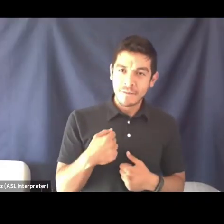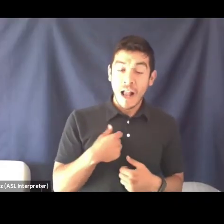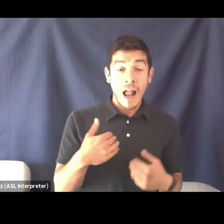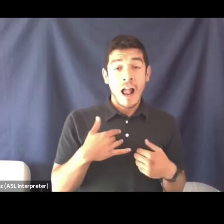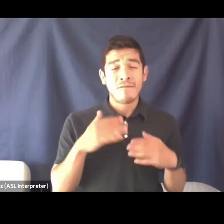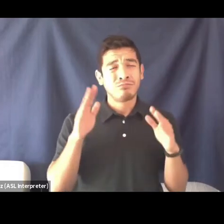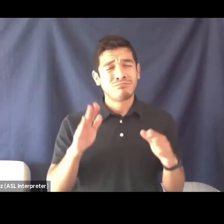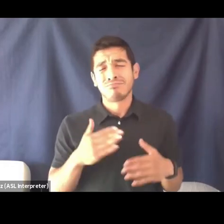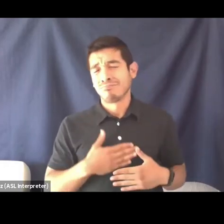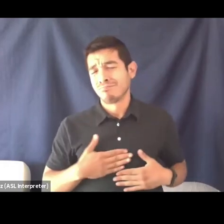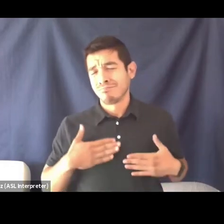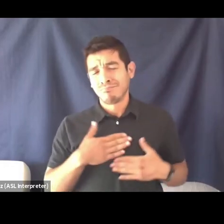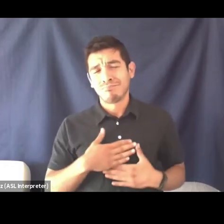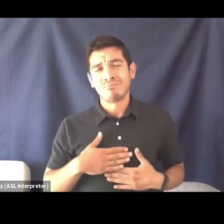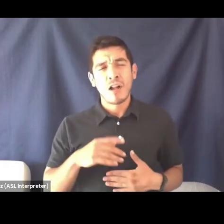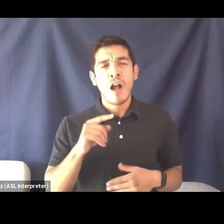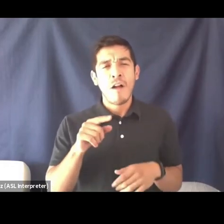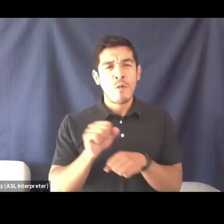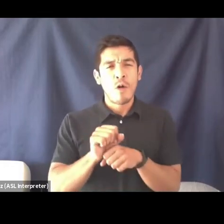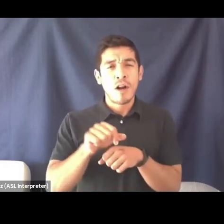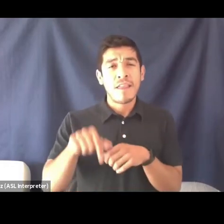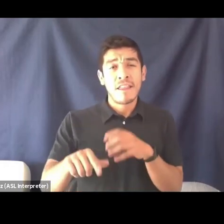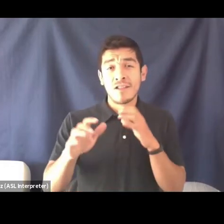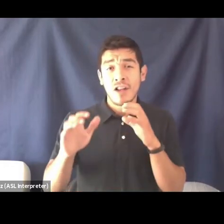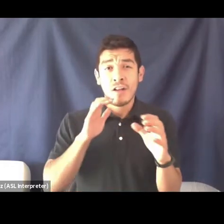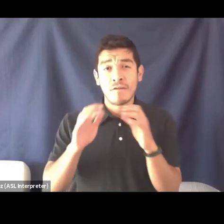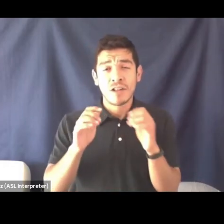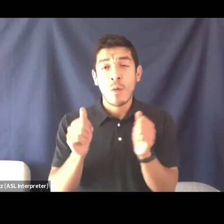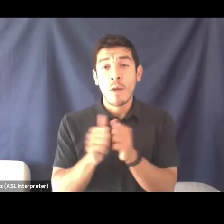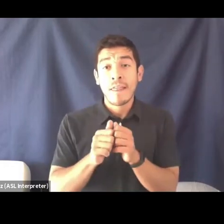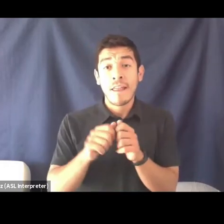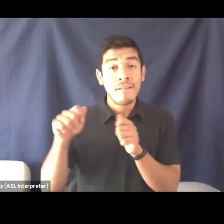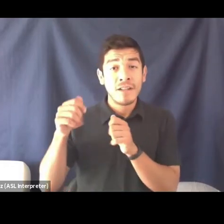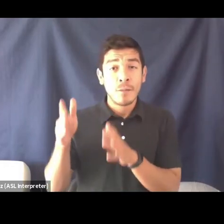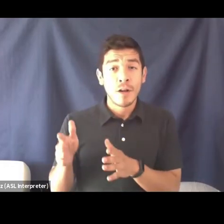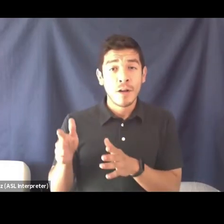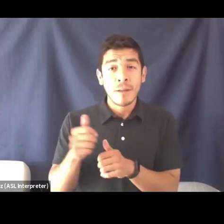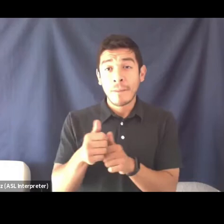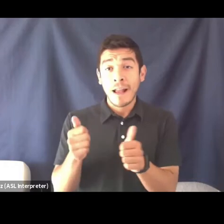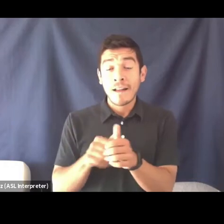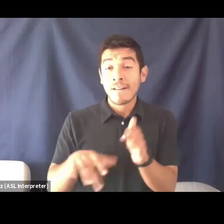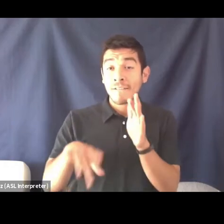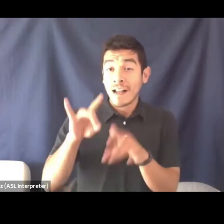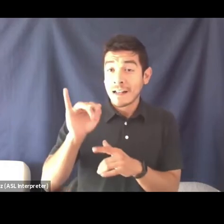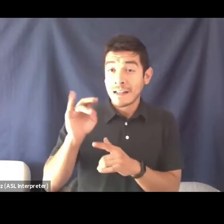of moderating this conversation with the filmmakers behind "Finding Yingying". So I'll first start